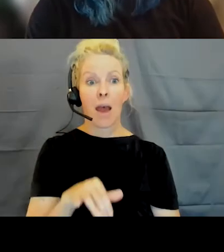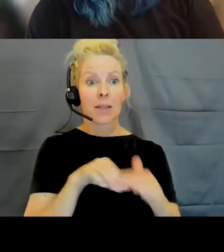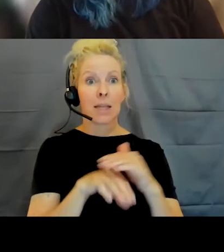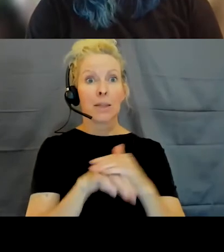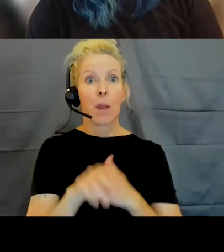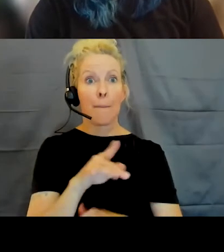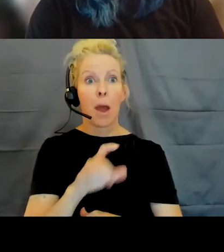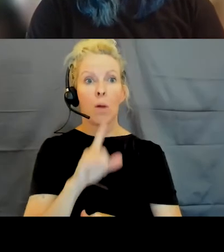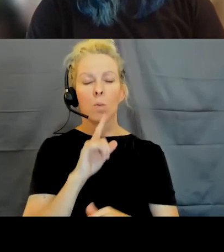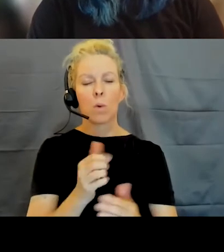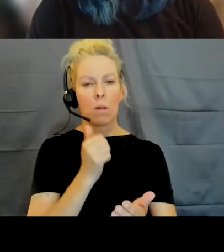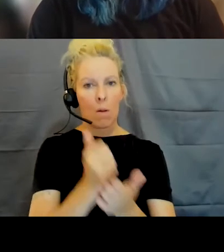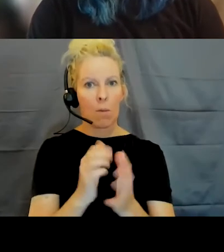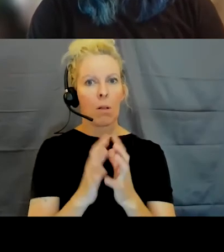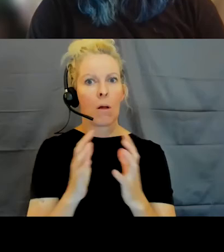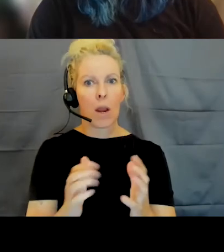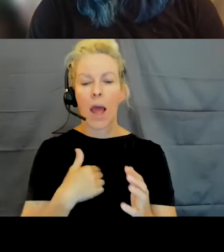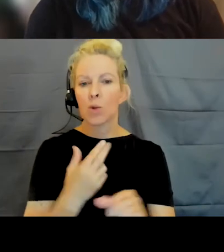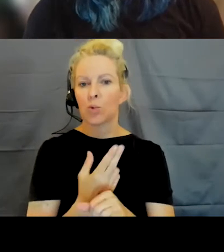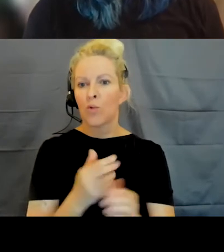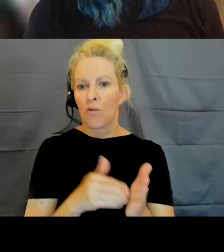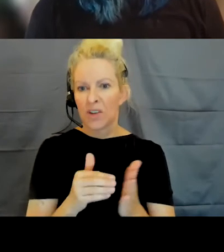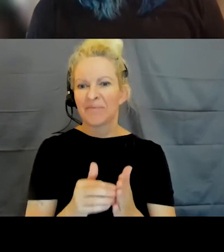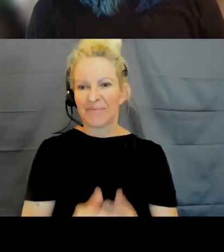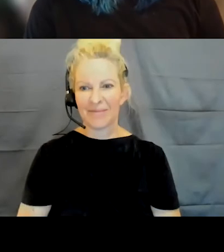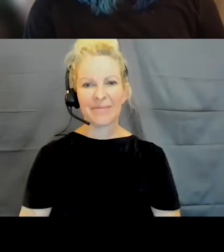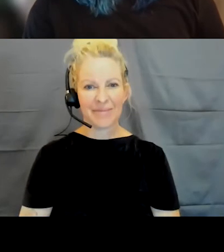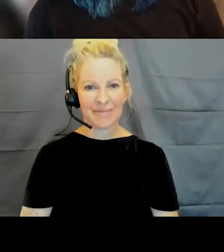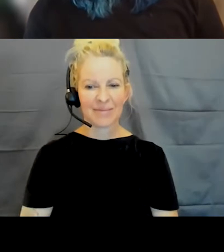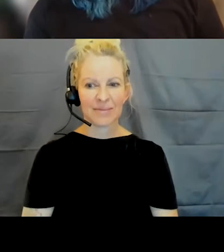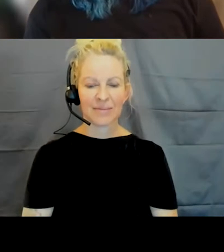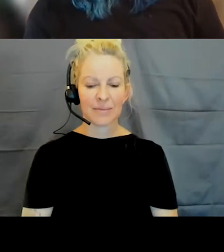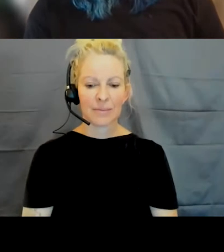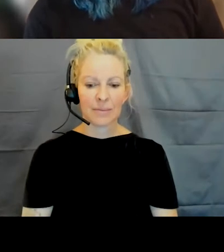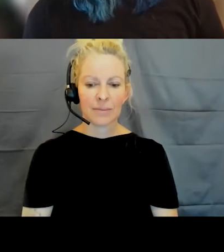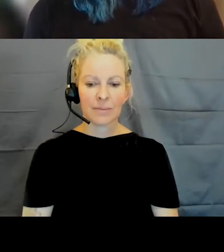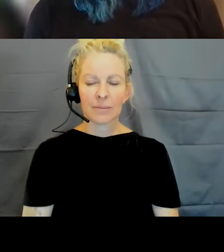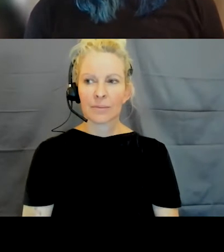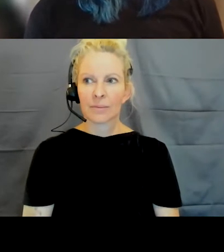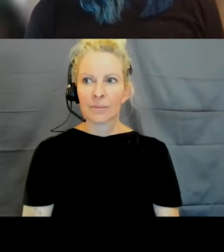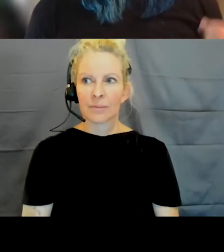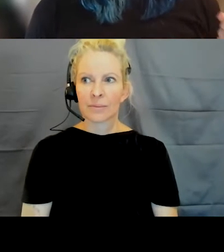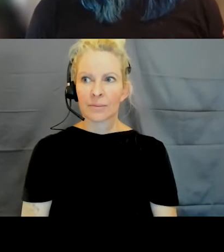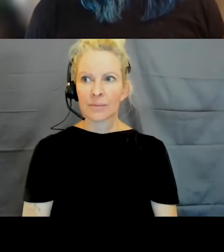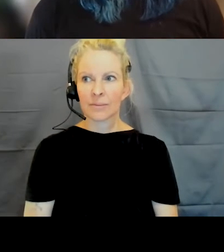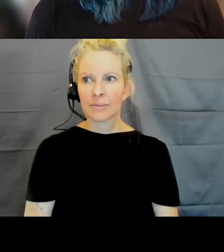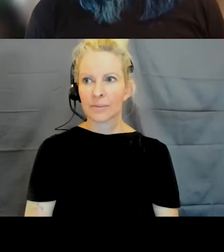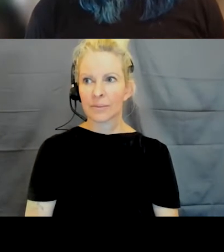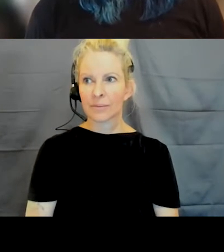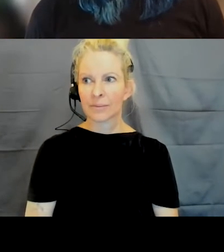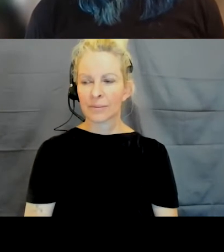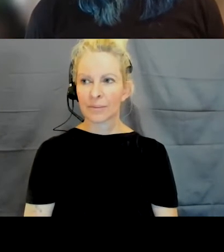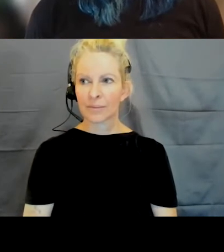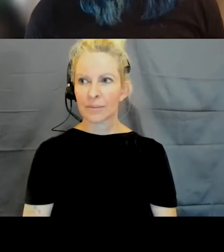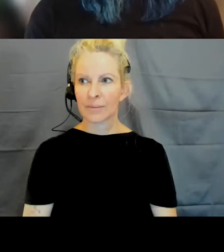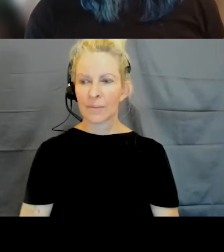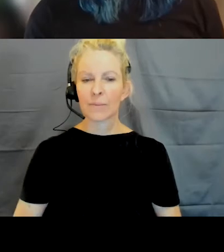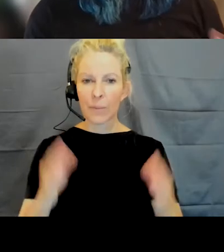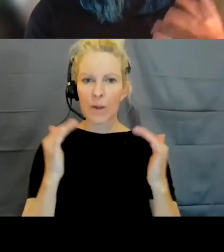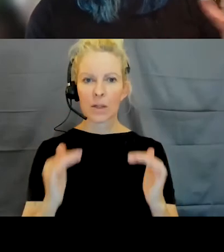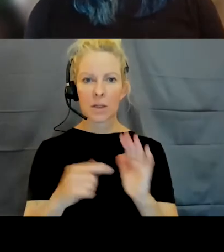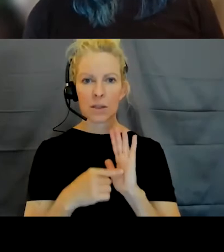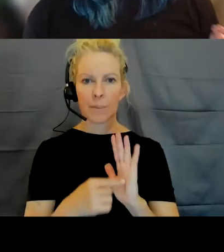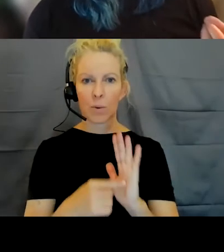this. I use it all the time. All right. Time... Cool. Next example -- so now we are going to get